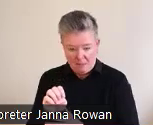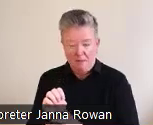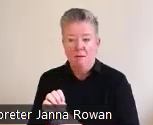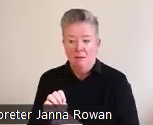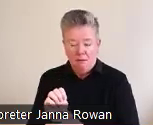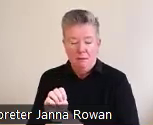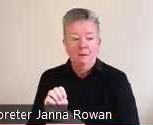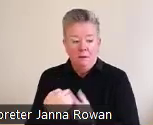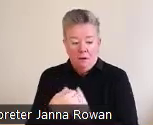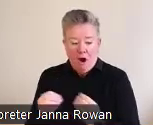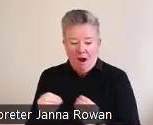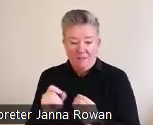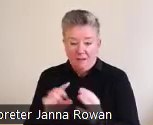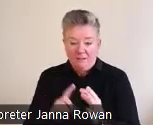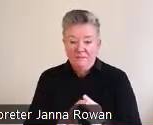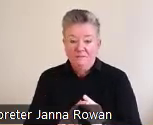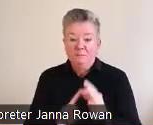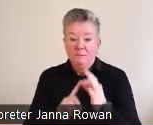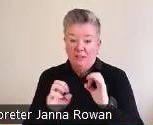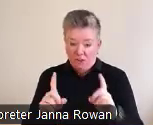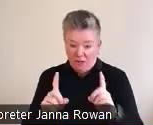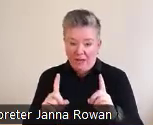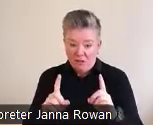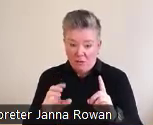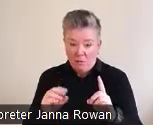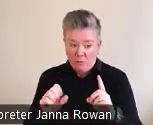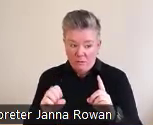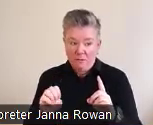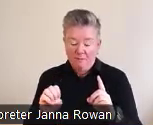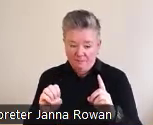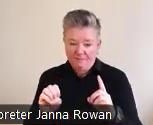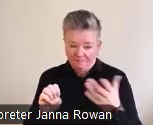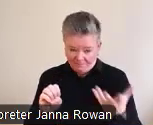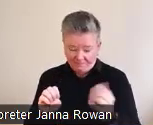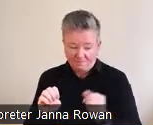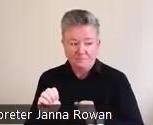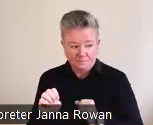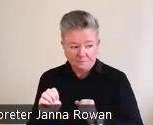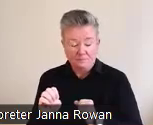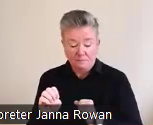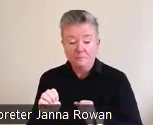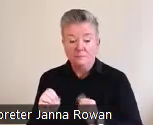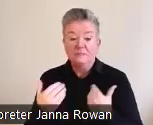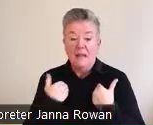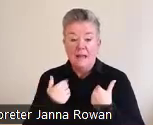Office of Special Education, or OSE, has two updated